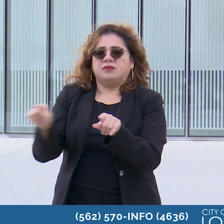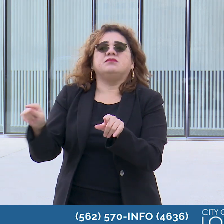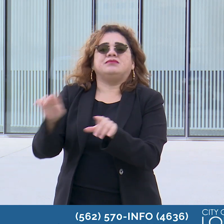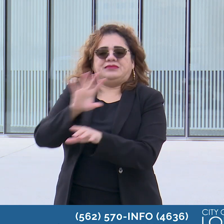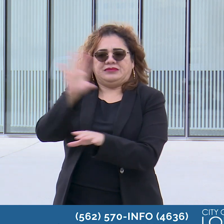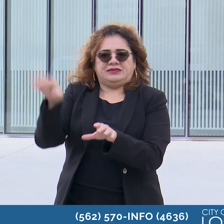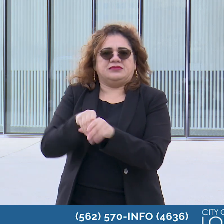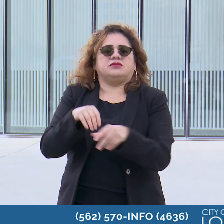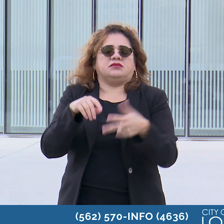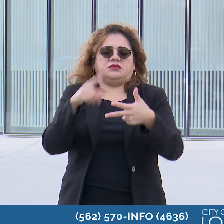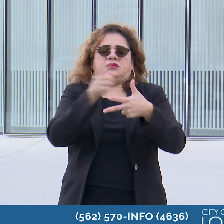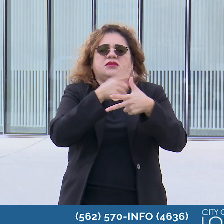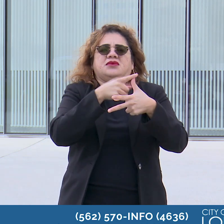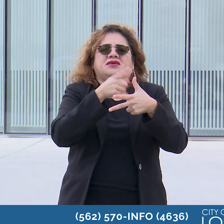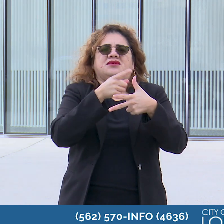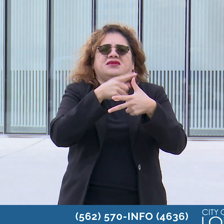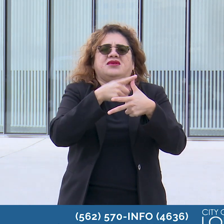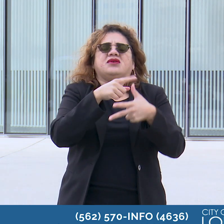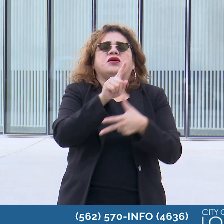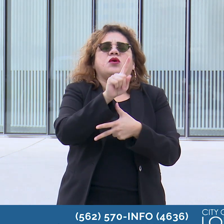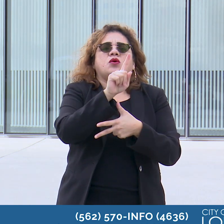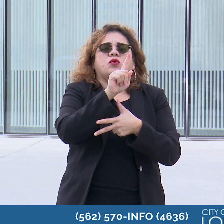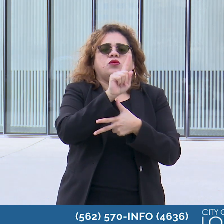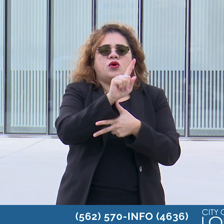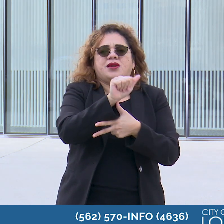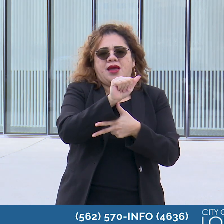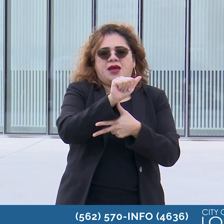first batch of wave, of vaccinations that are coming.